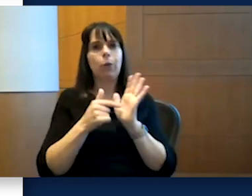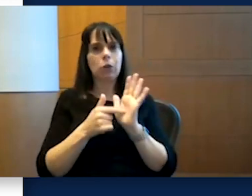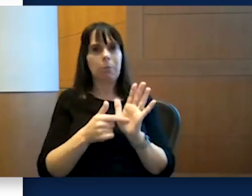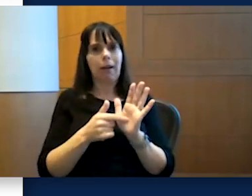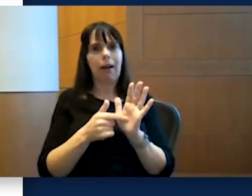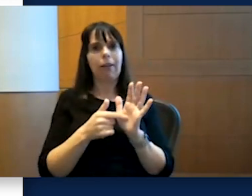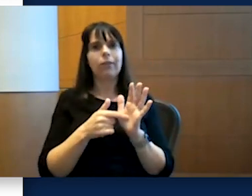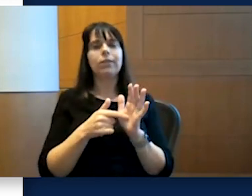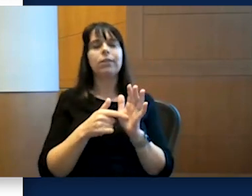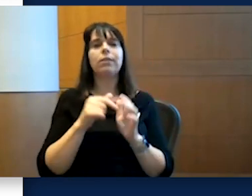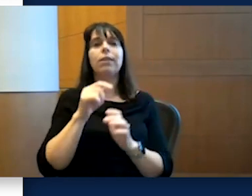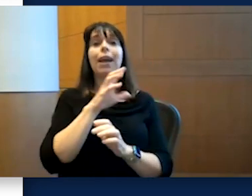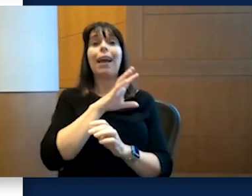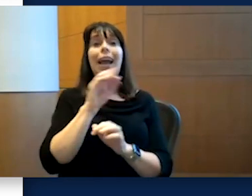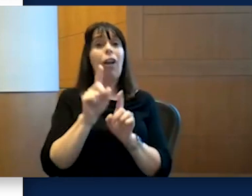Most of what I do is communication applications. And so you might add word prediction or language models. And you provide some feedback to the person. I don't think it's brain-computer interface unless under voluntary control by the person. There are some people who argue with me on that. But they're wrong.